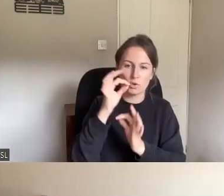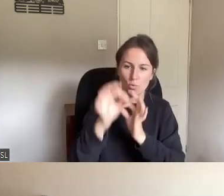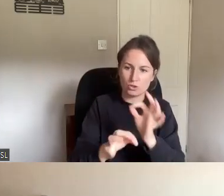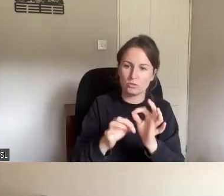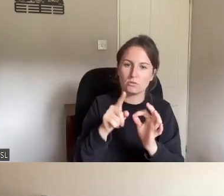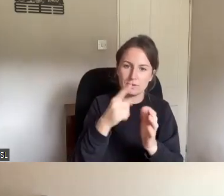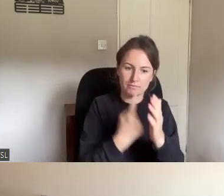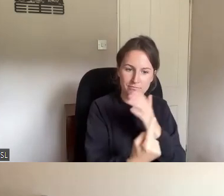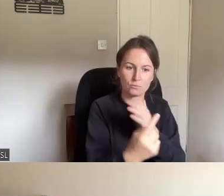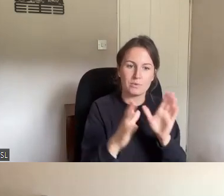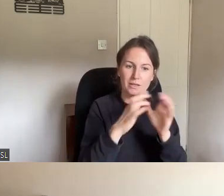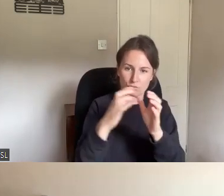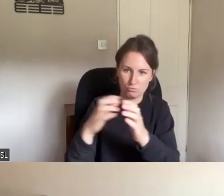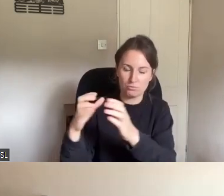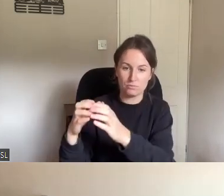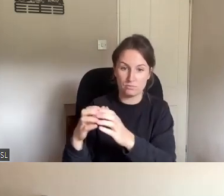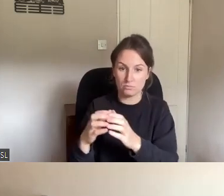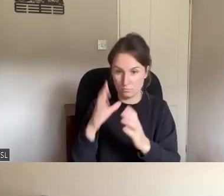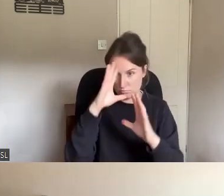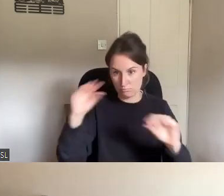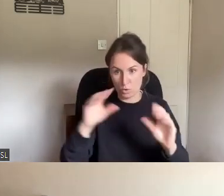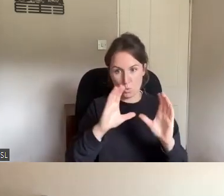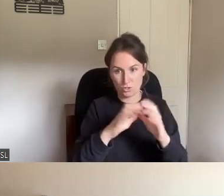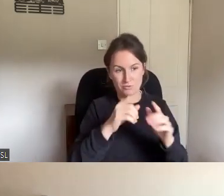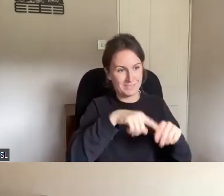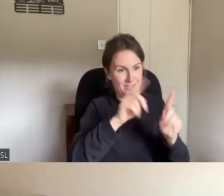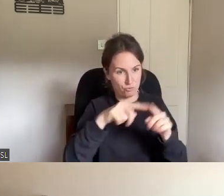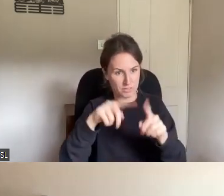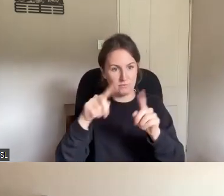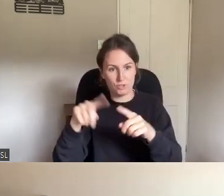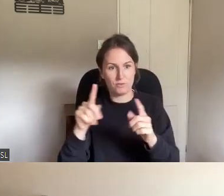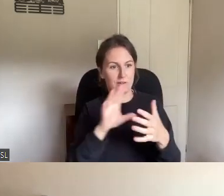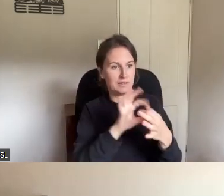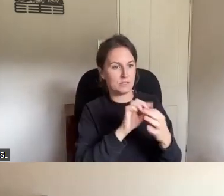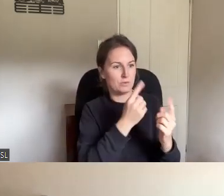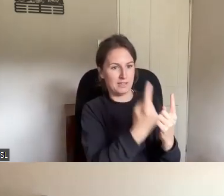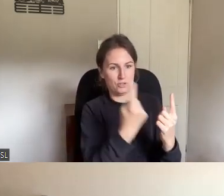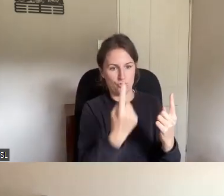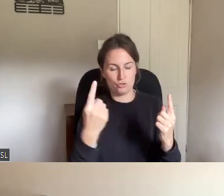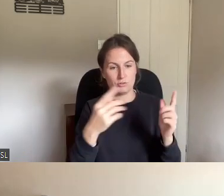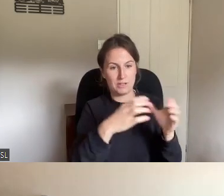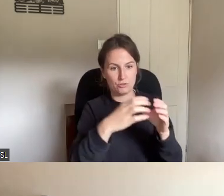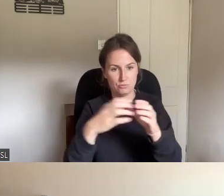and the questions are different for each category. You can also enter several projects into one category